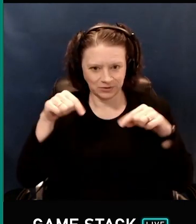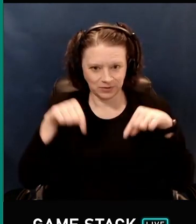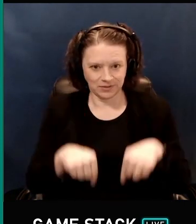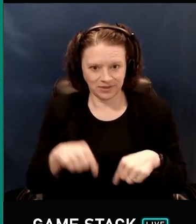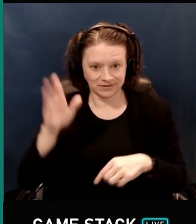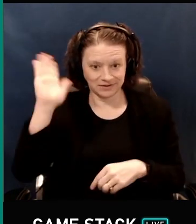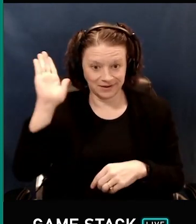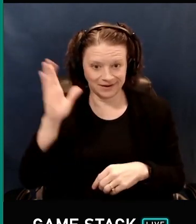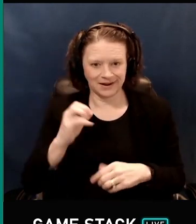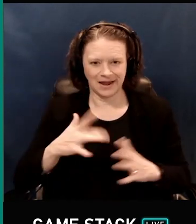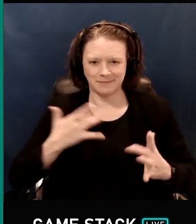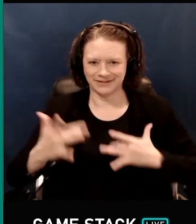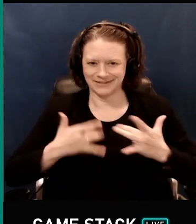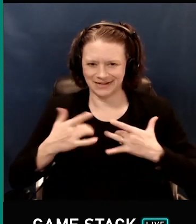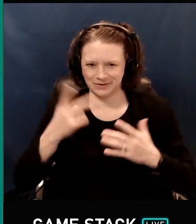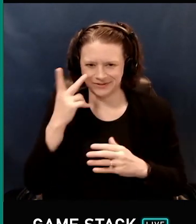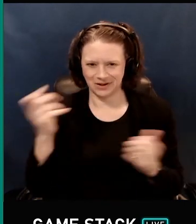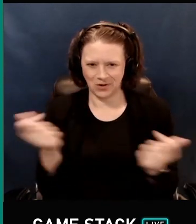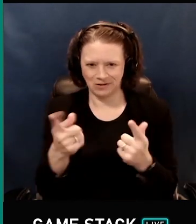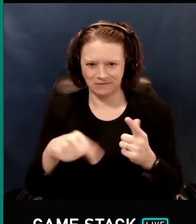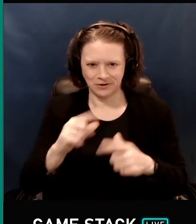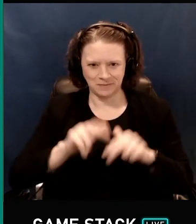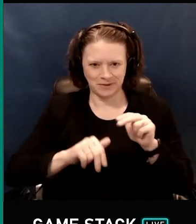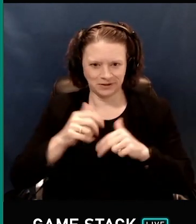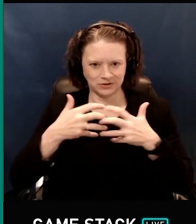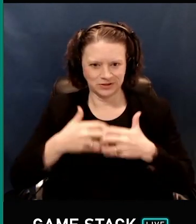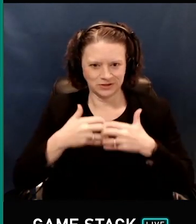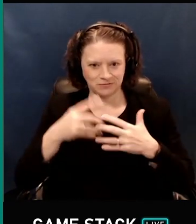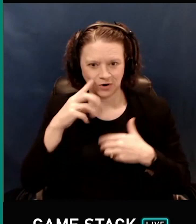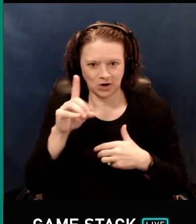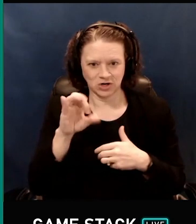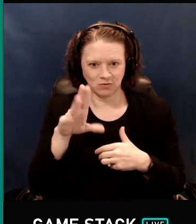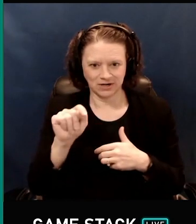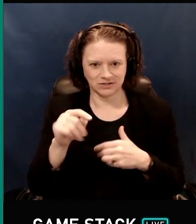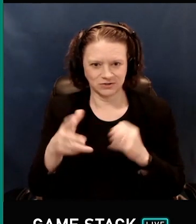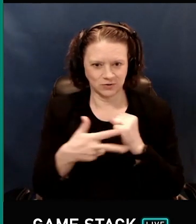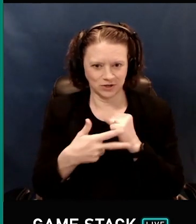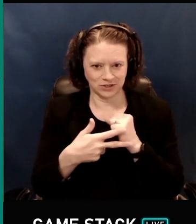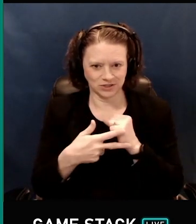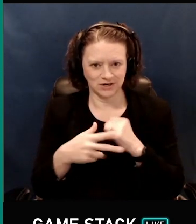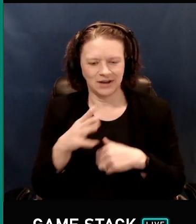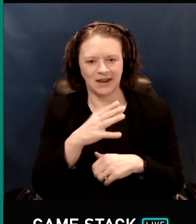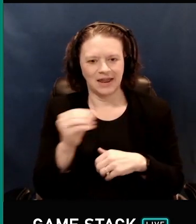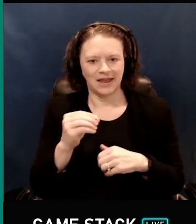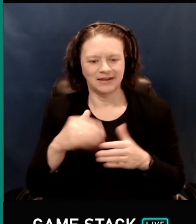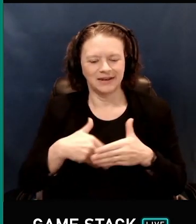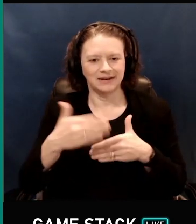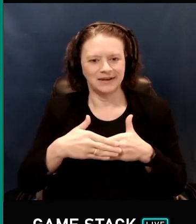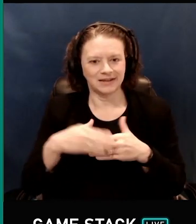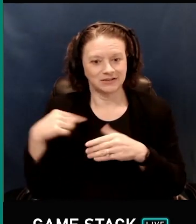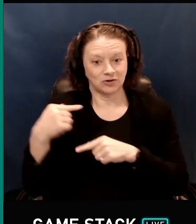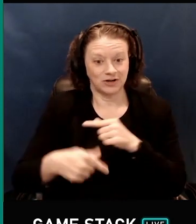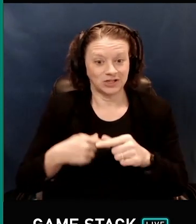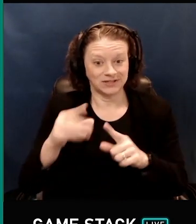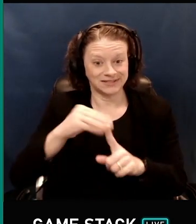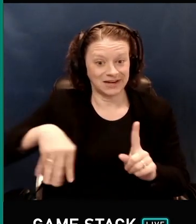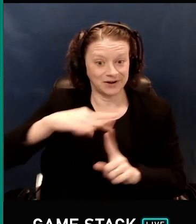build your engines for DirectStorage and next gen scenarios. So thank you, and have a great rest of your